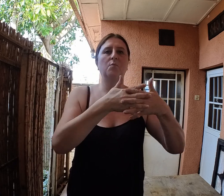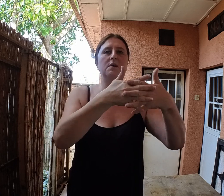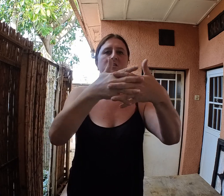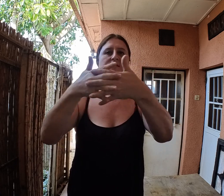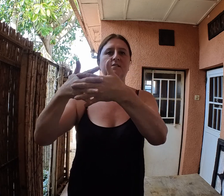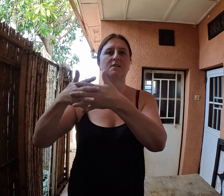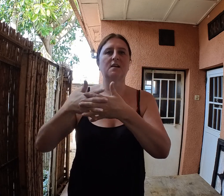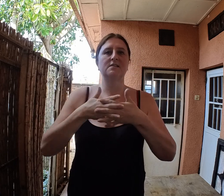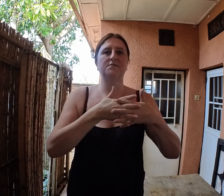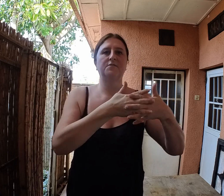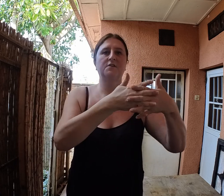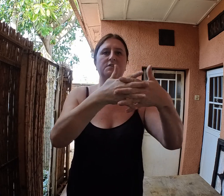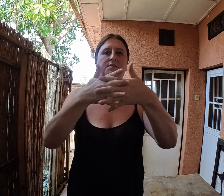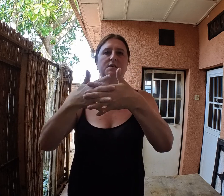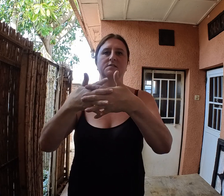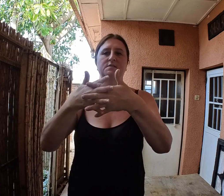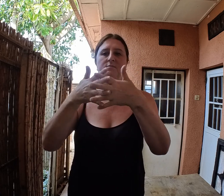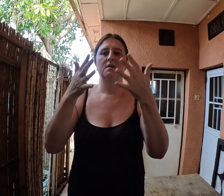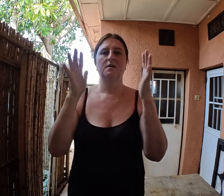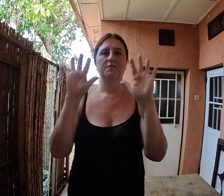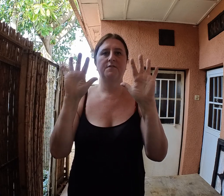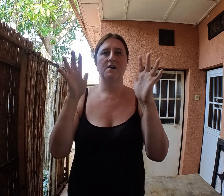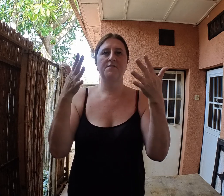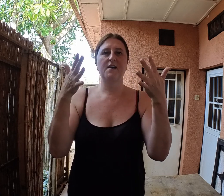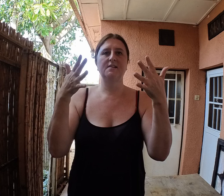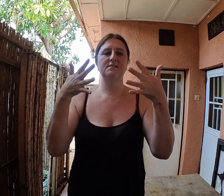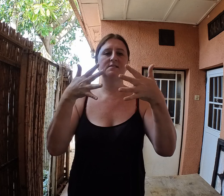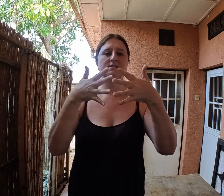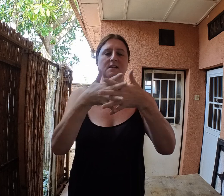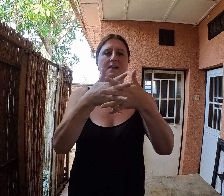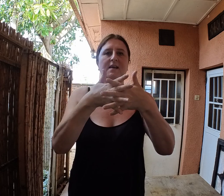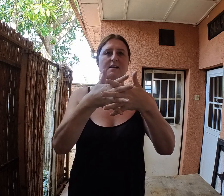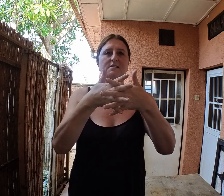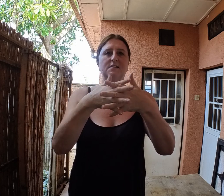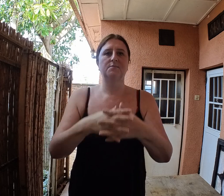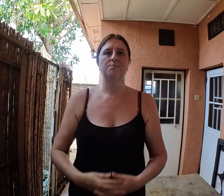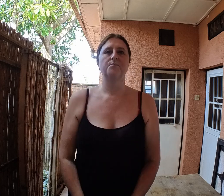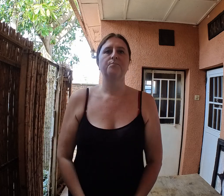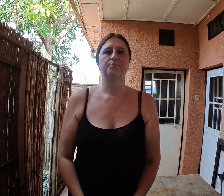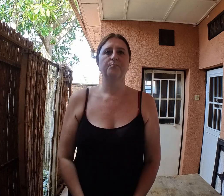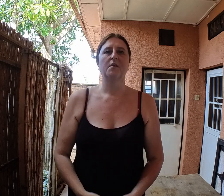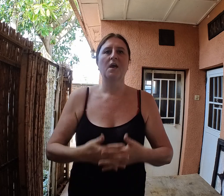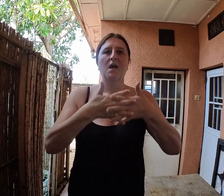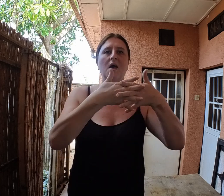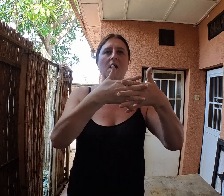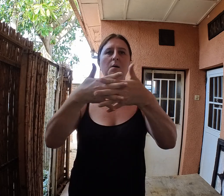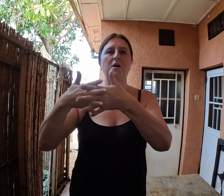and we just circle it in front of us. 5 hands, linked.